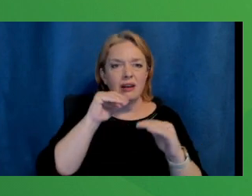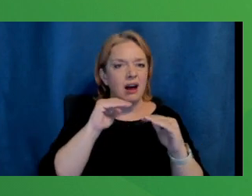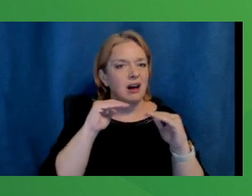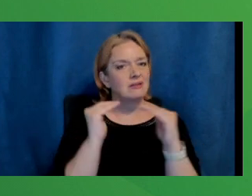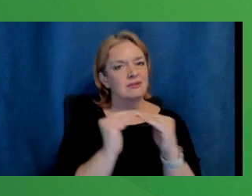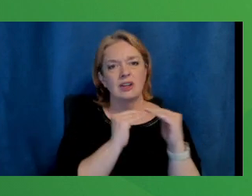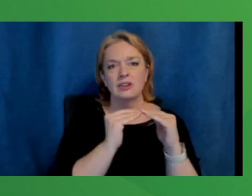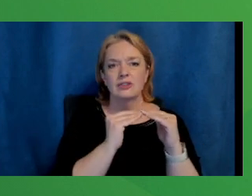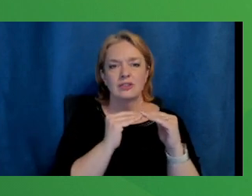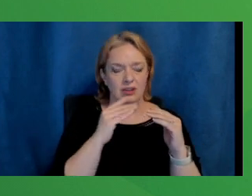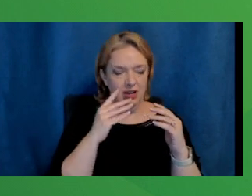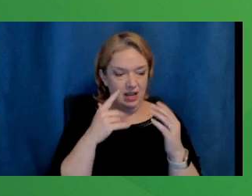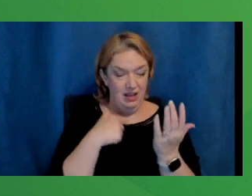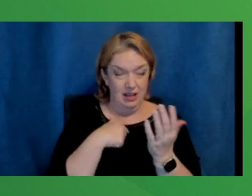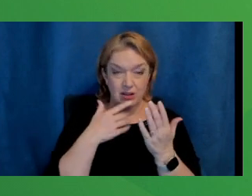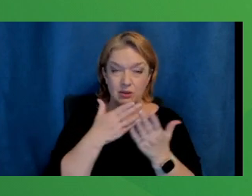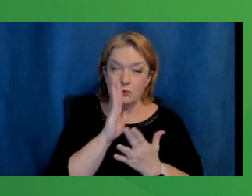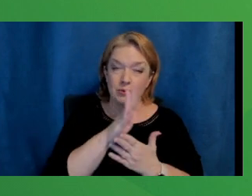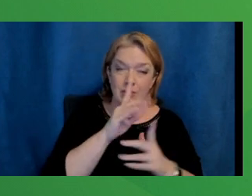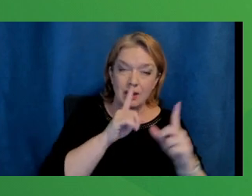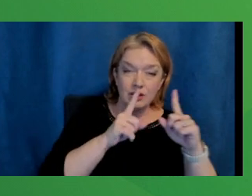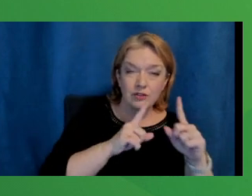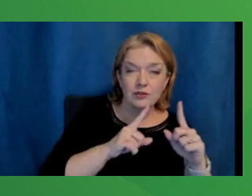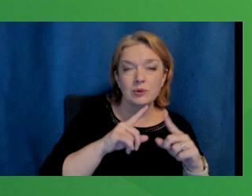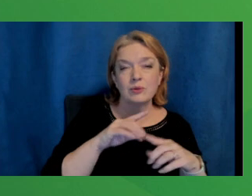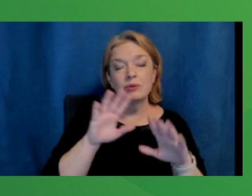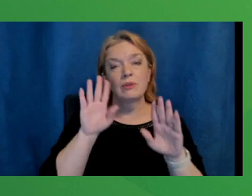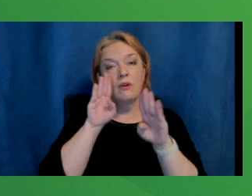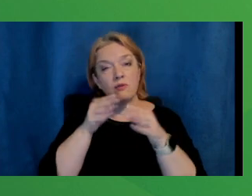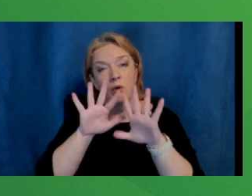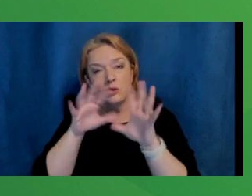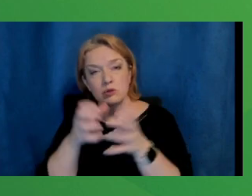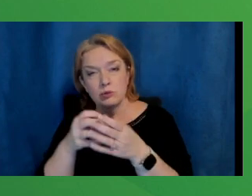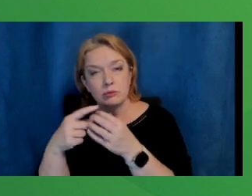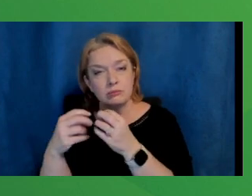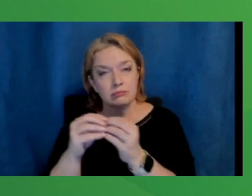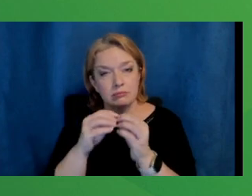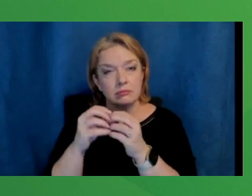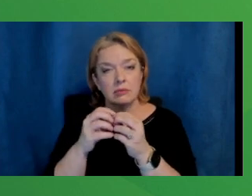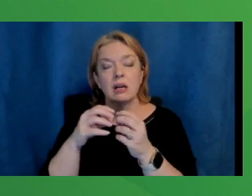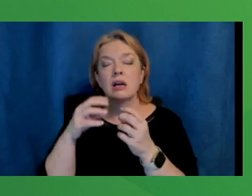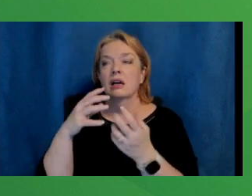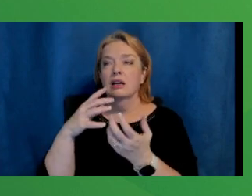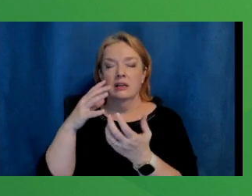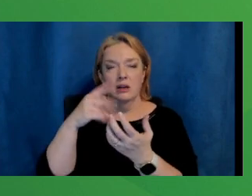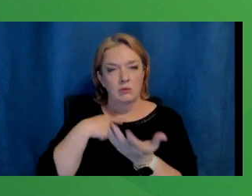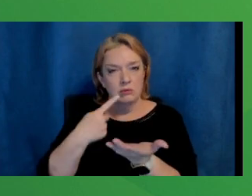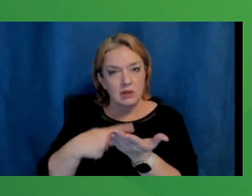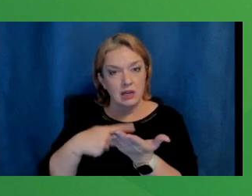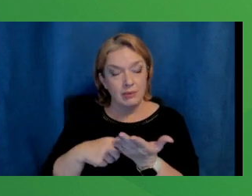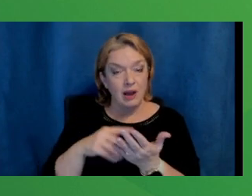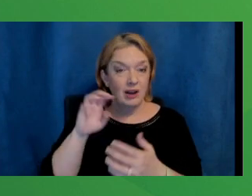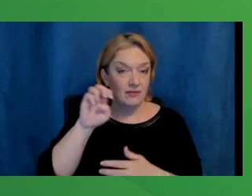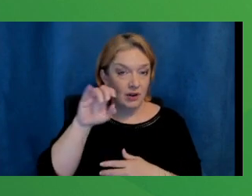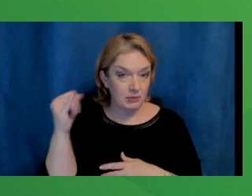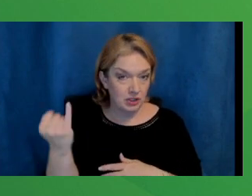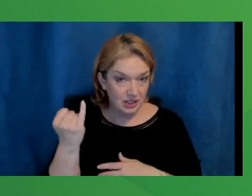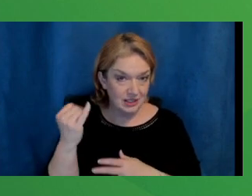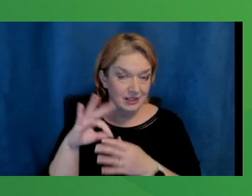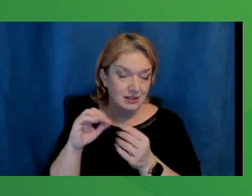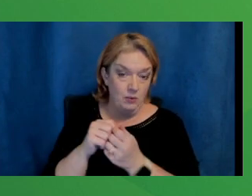students talked about environmental injustice in terms of economic and civil injustices, not being